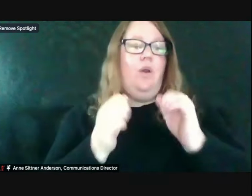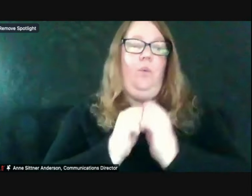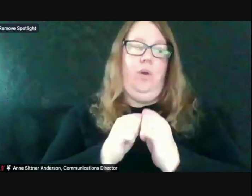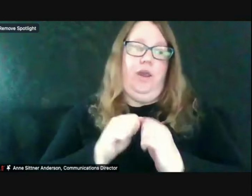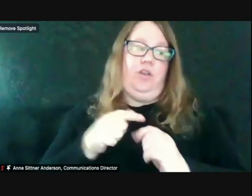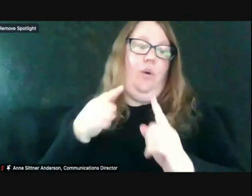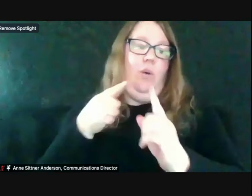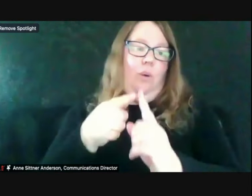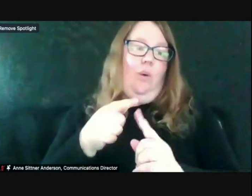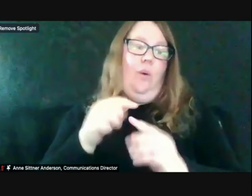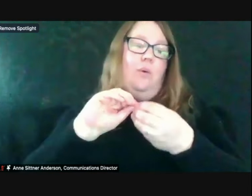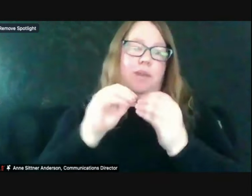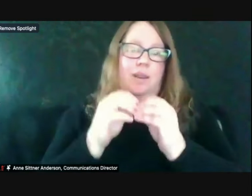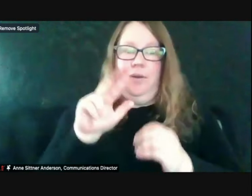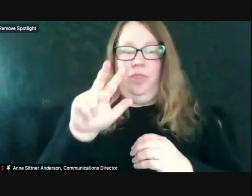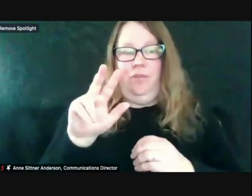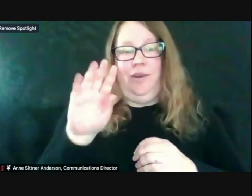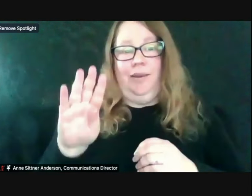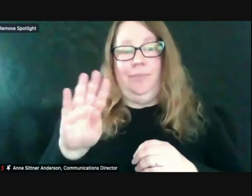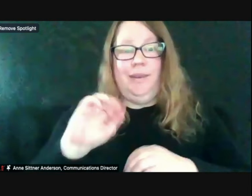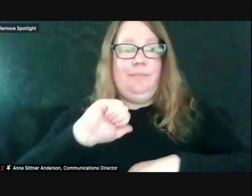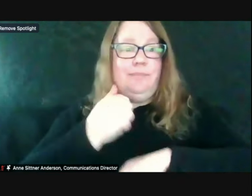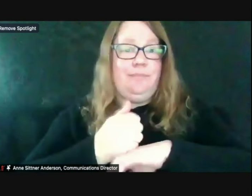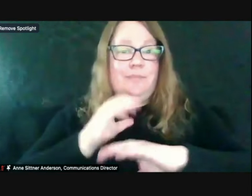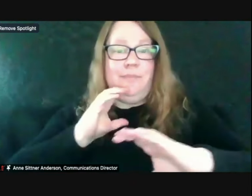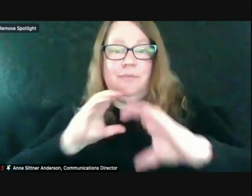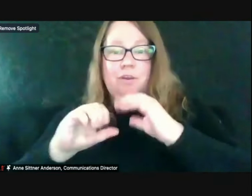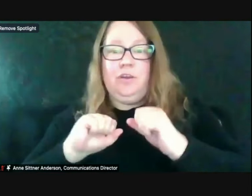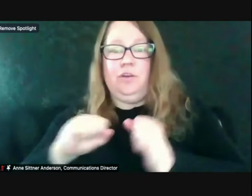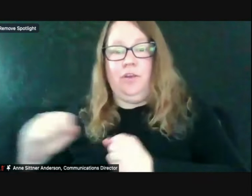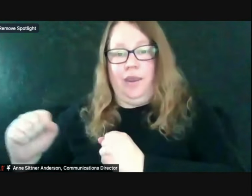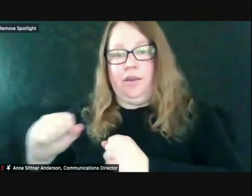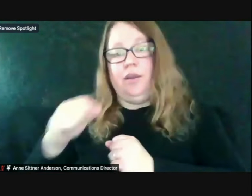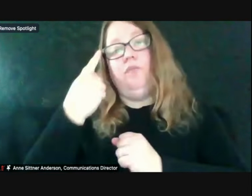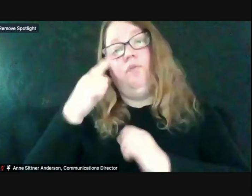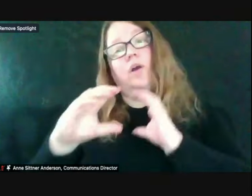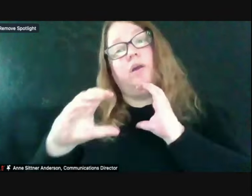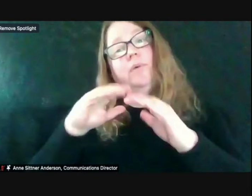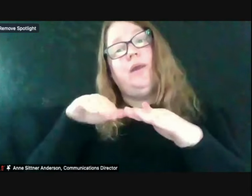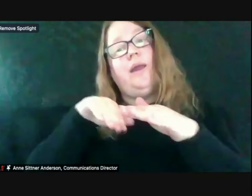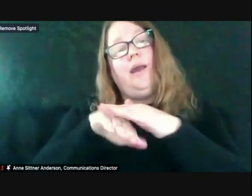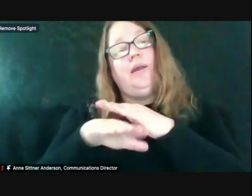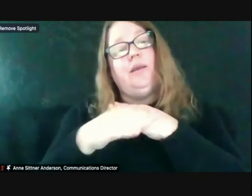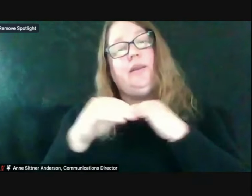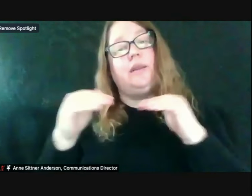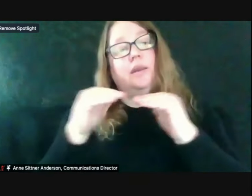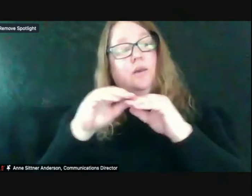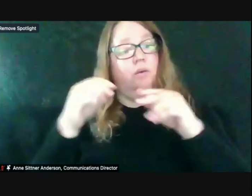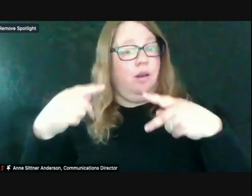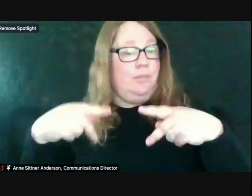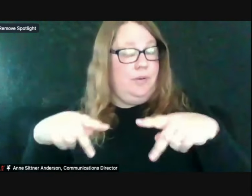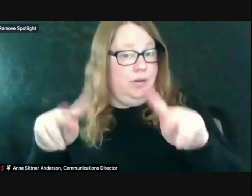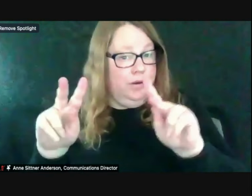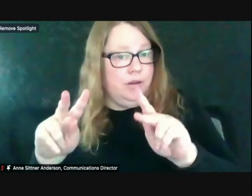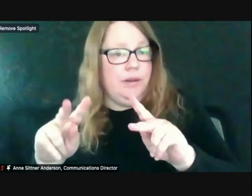goal #3b, implement communication strategy for communication access